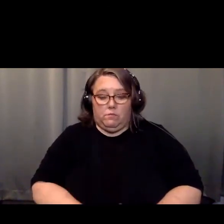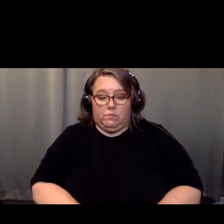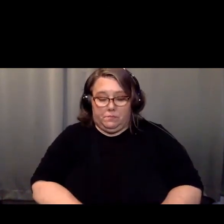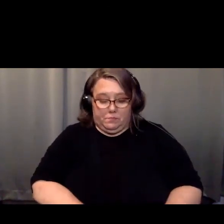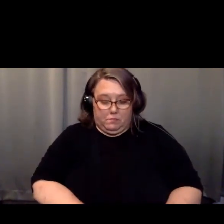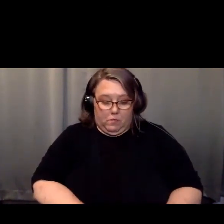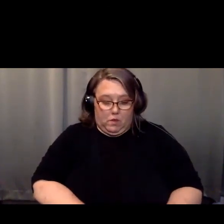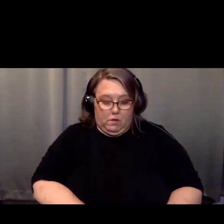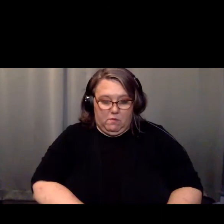I'll just give it a second.